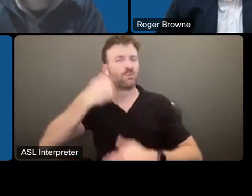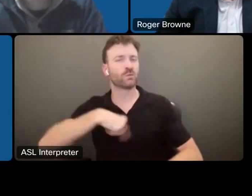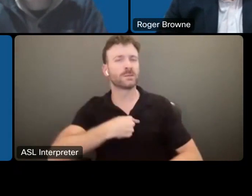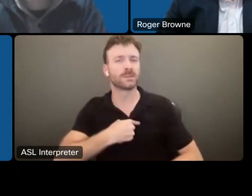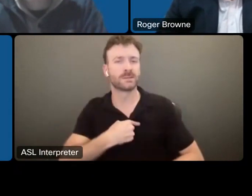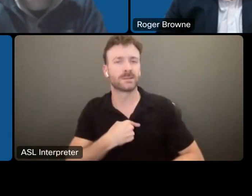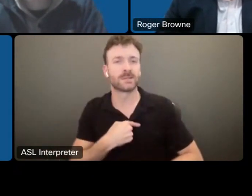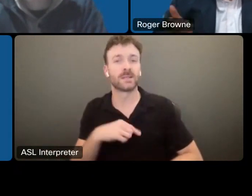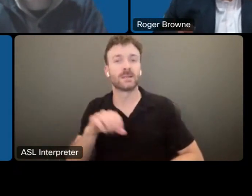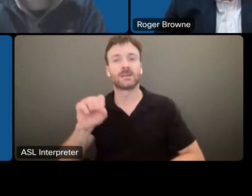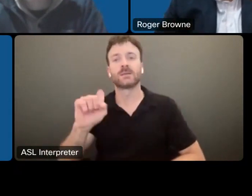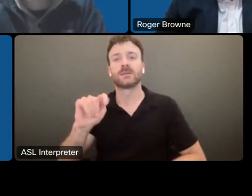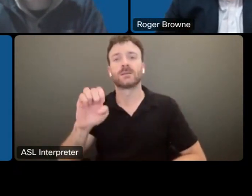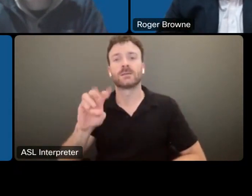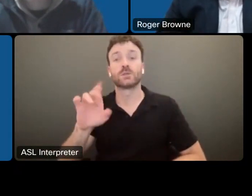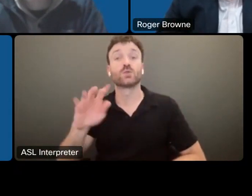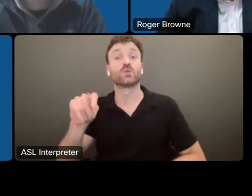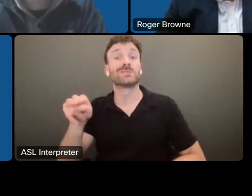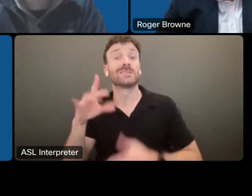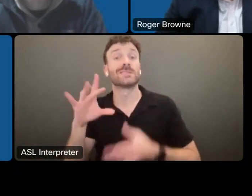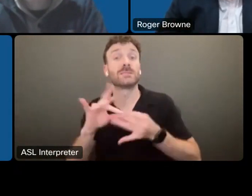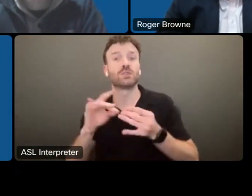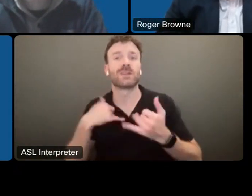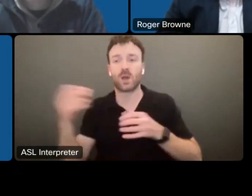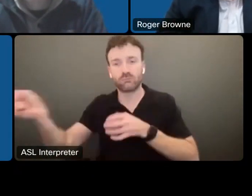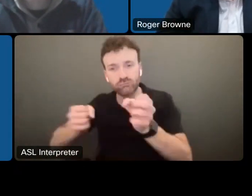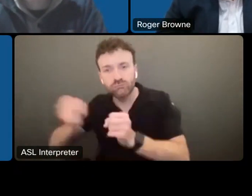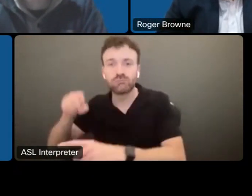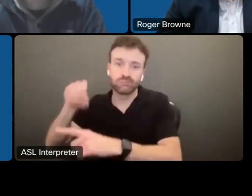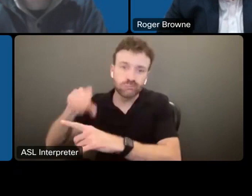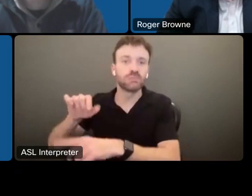And as Stuart mentioned, we're going through the whole training and onboarding that this